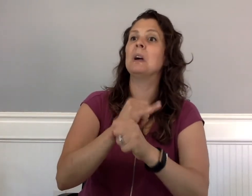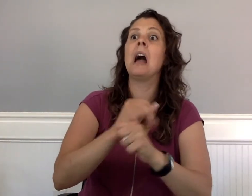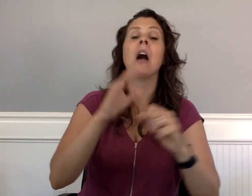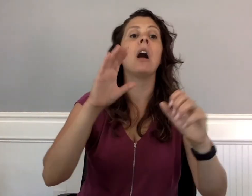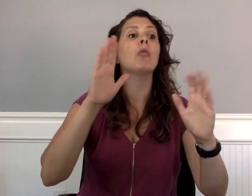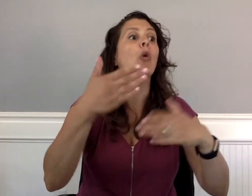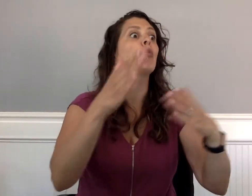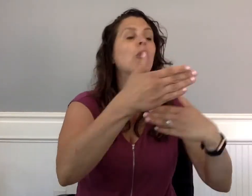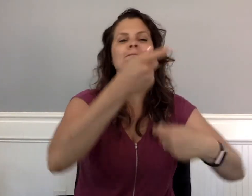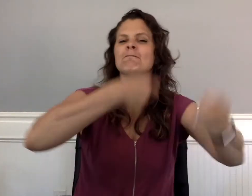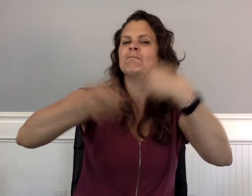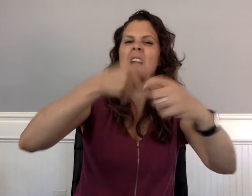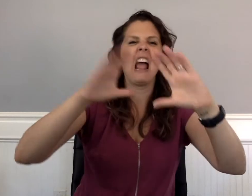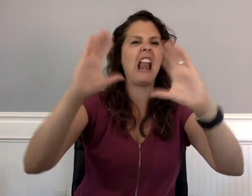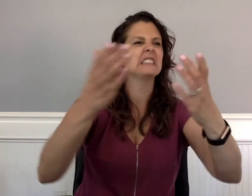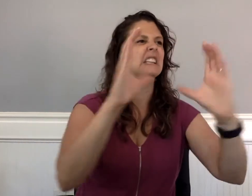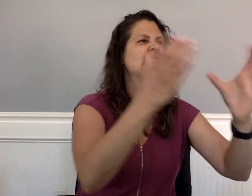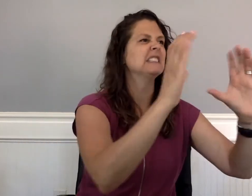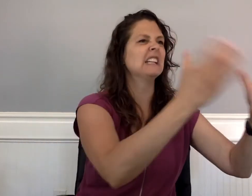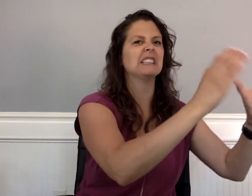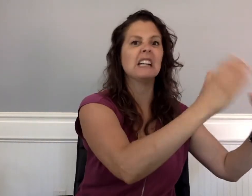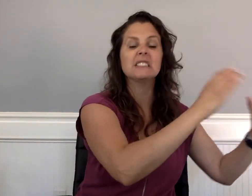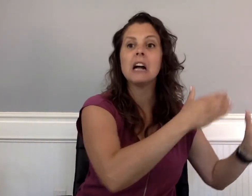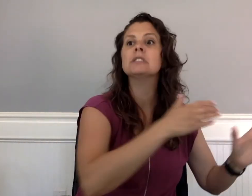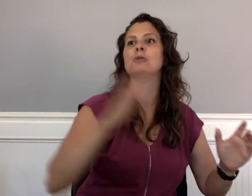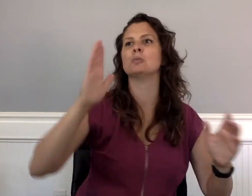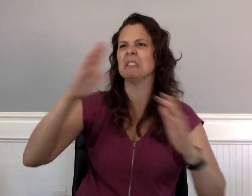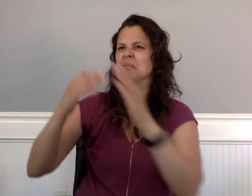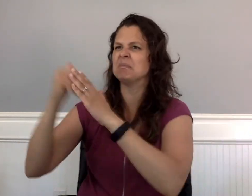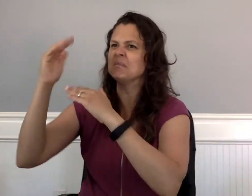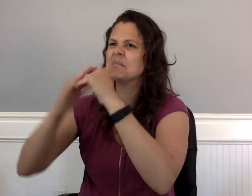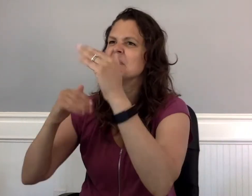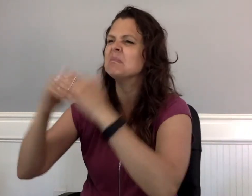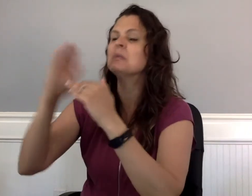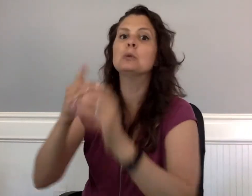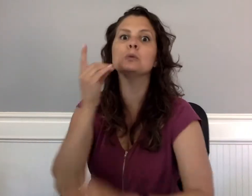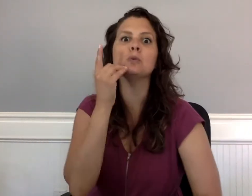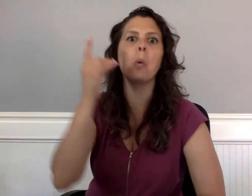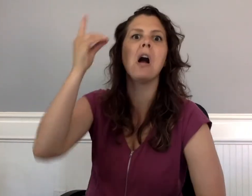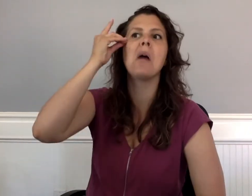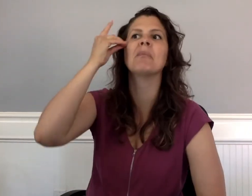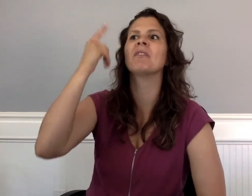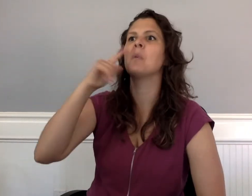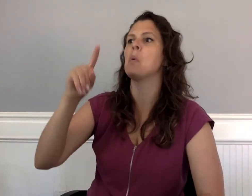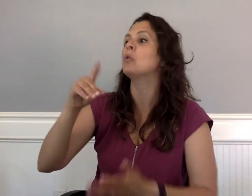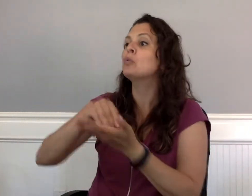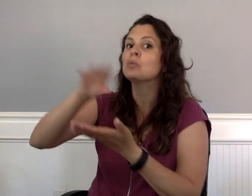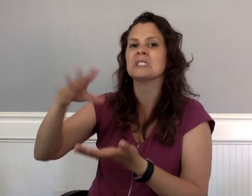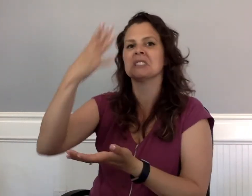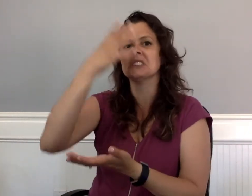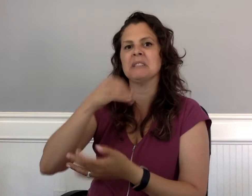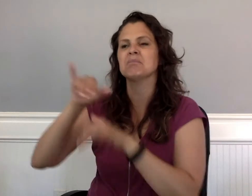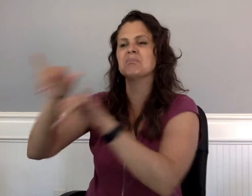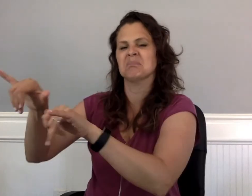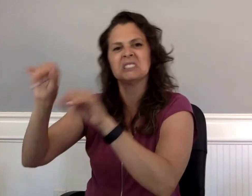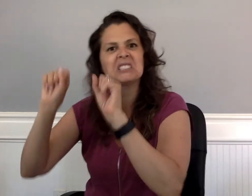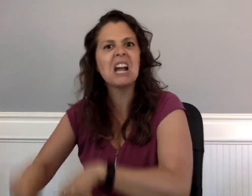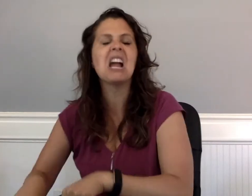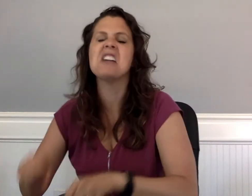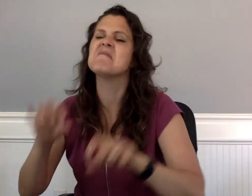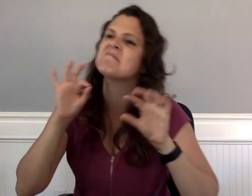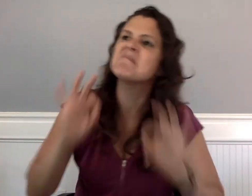Rooms were made into classrooms. Dorms were built for students to sleep in.”